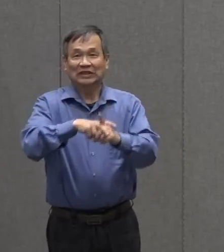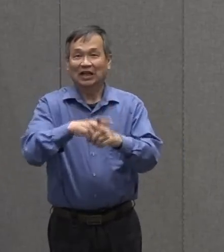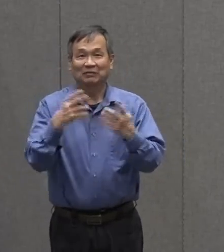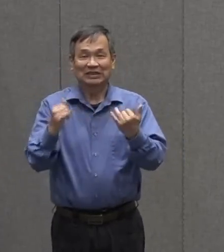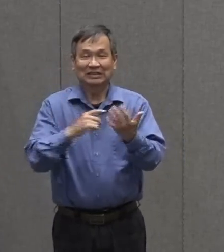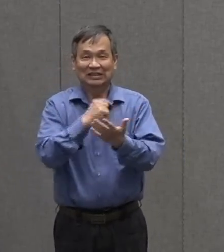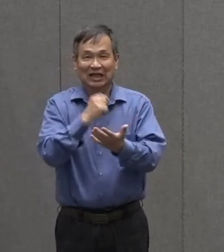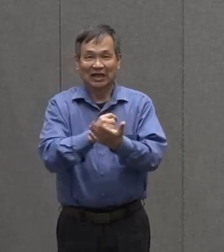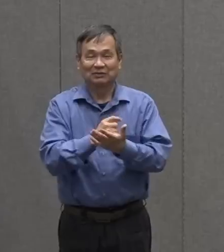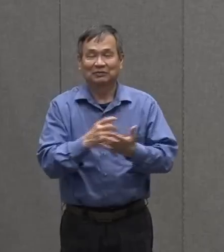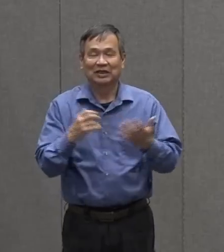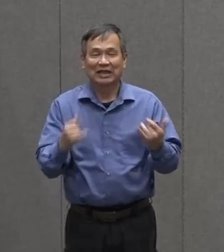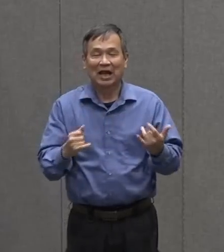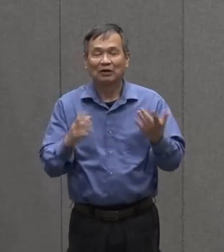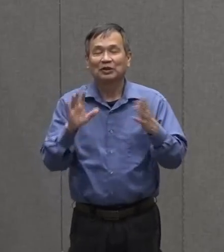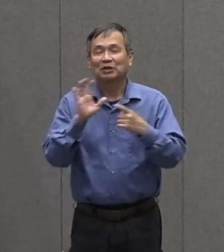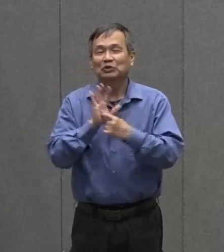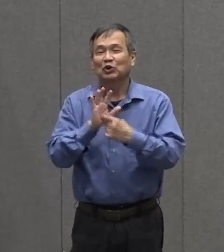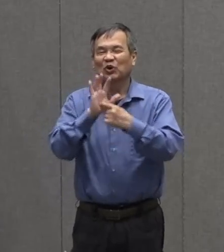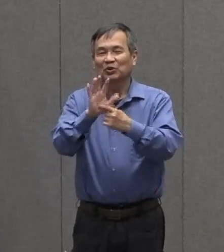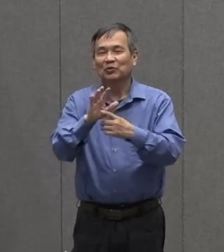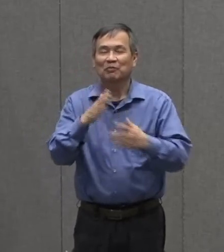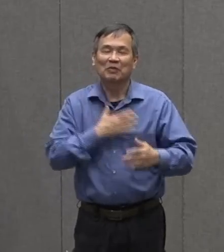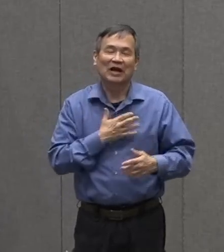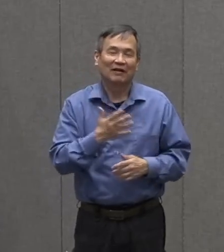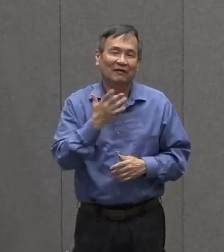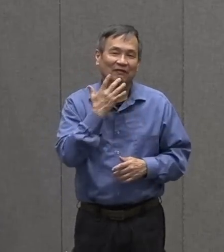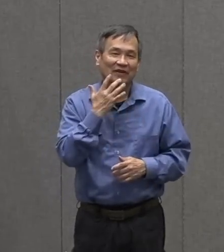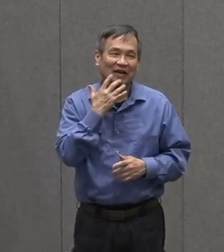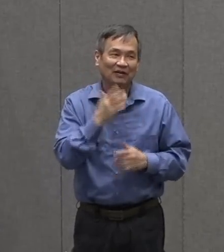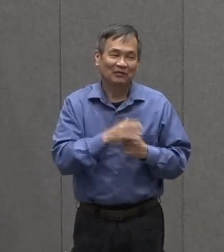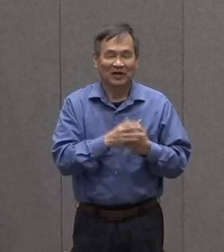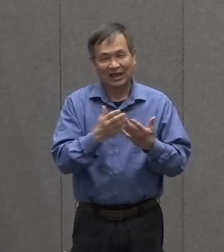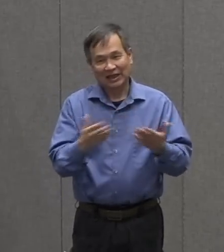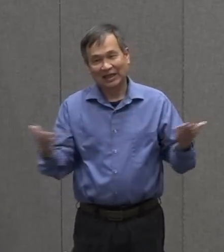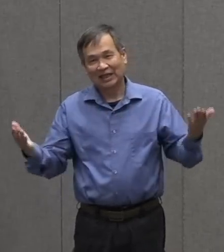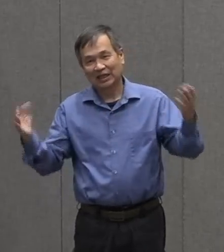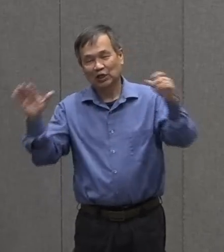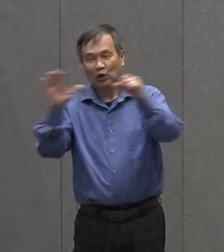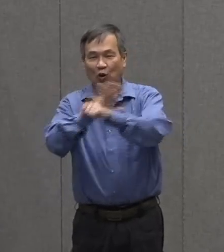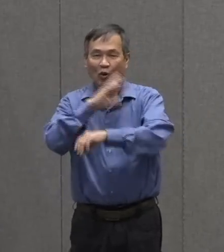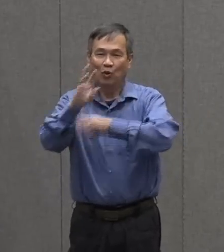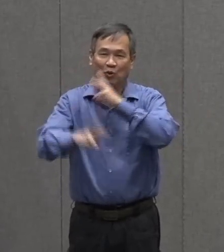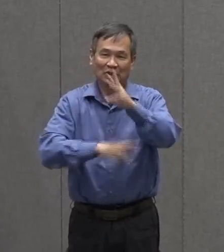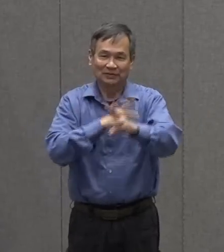This next piece that we're going to do is my favorite game in the whole wide world.